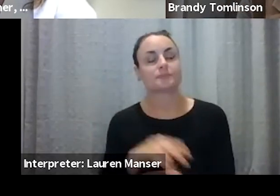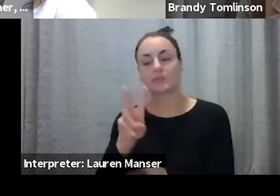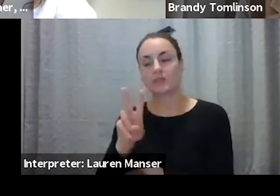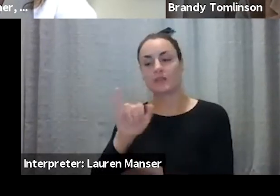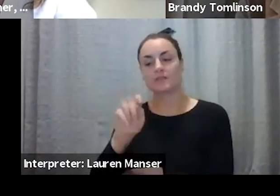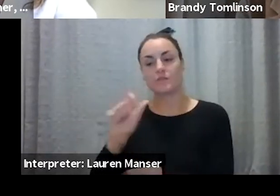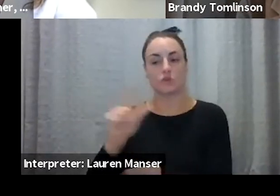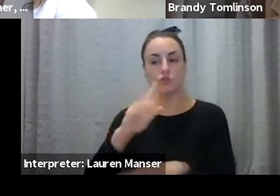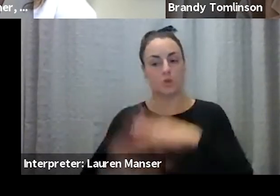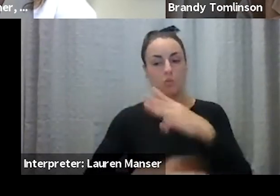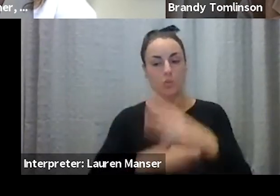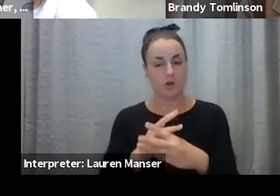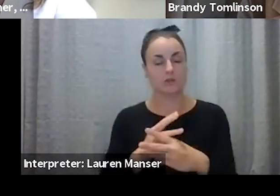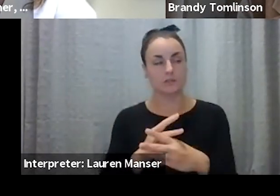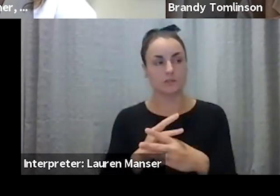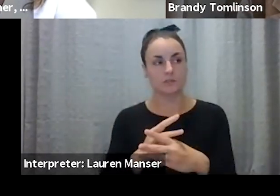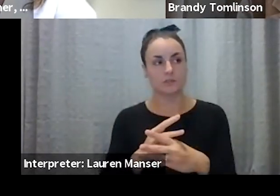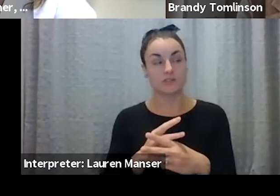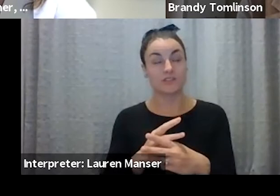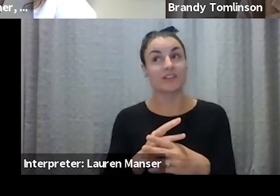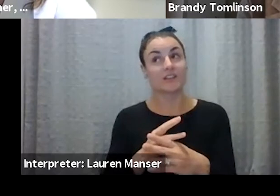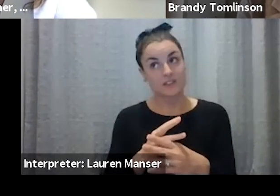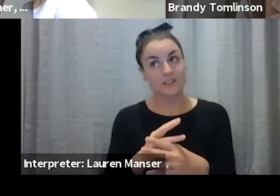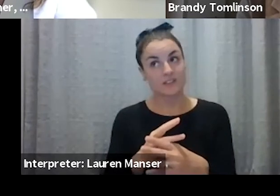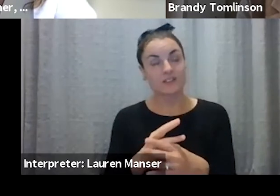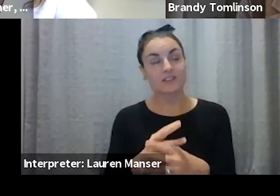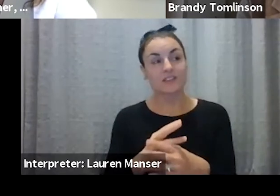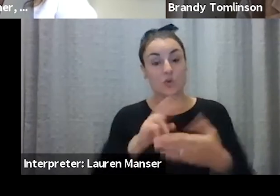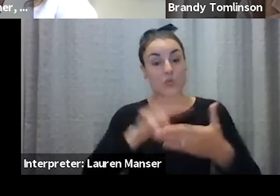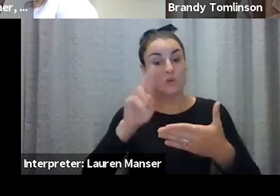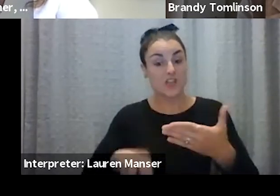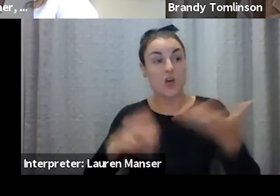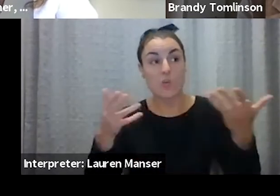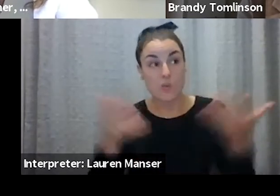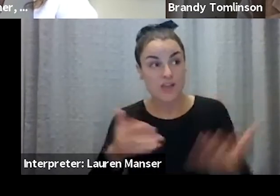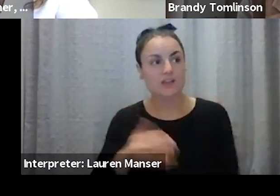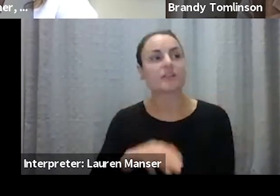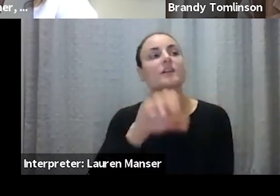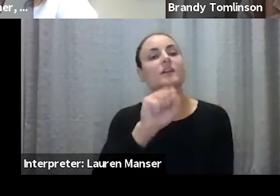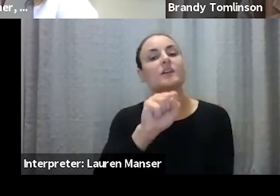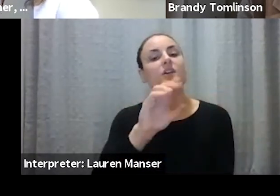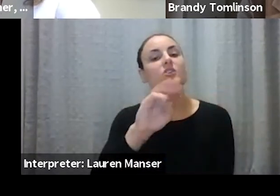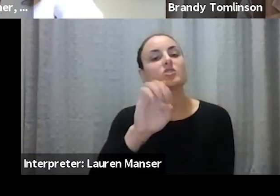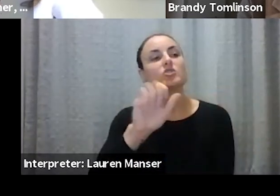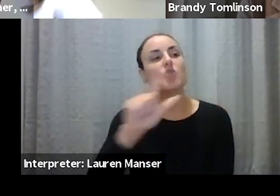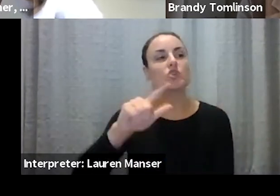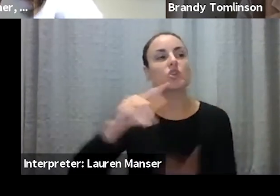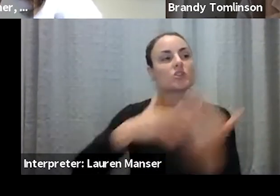is that social media has become such a lifeline to a lot of people in many ways.